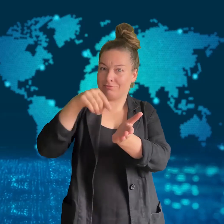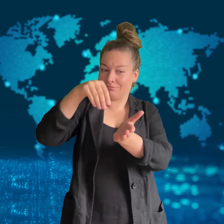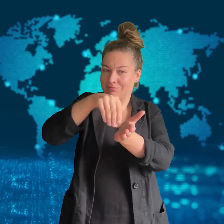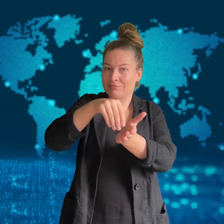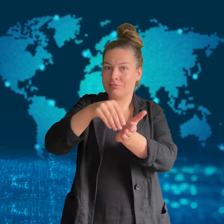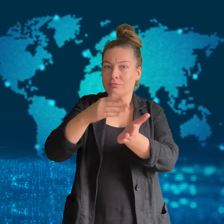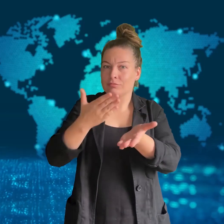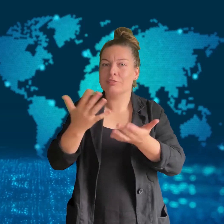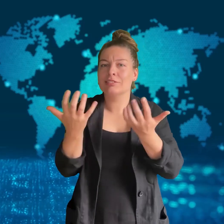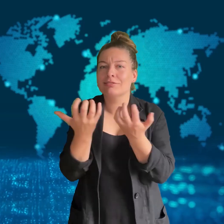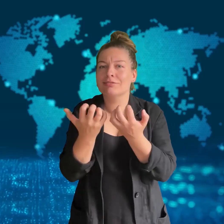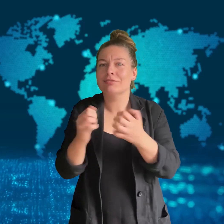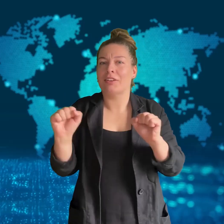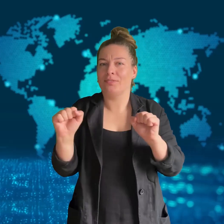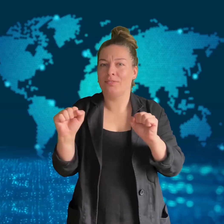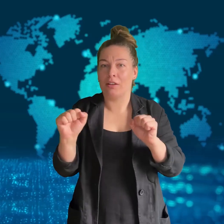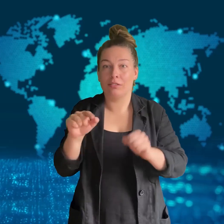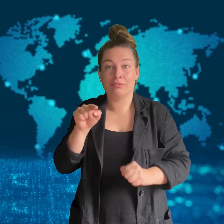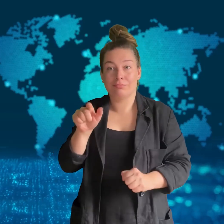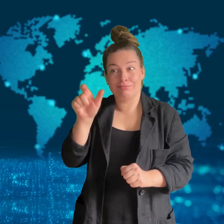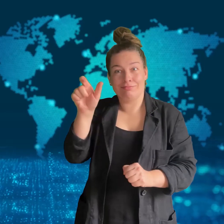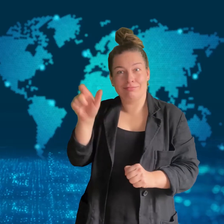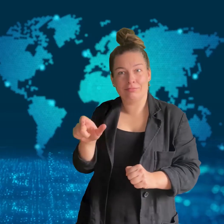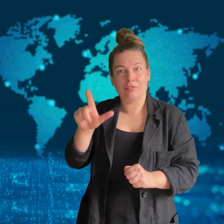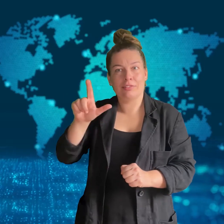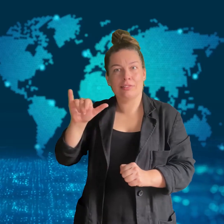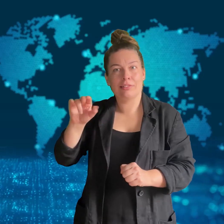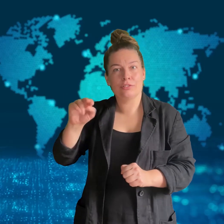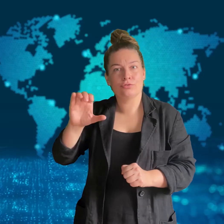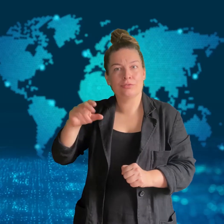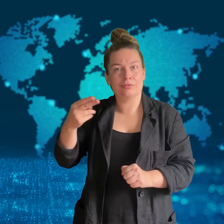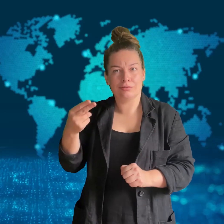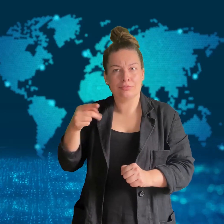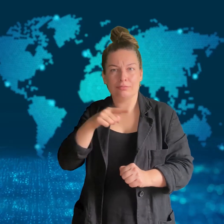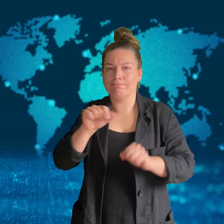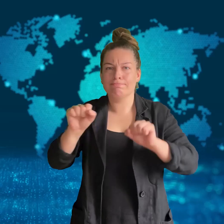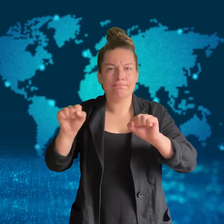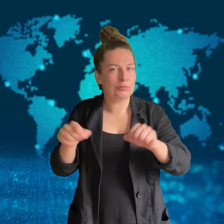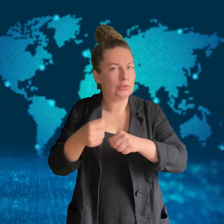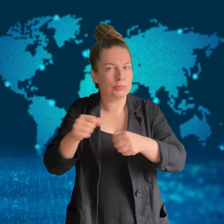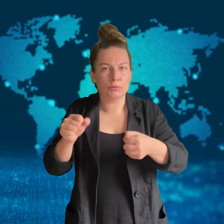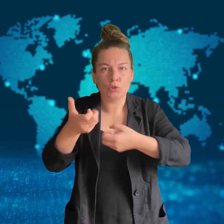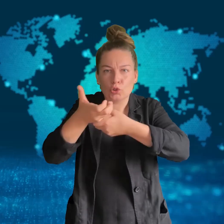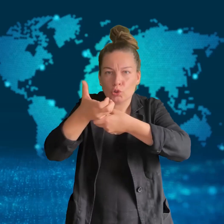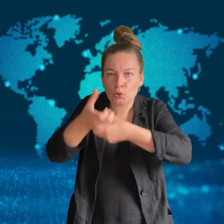hold data that may be related to